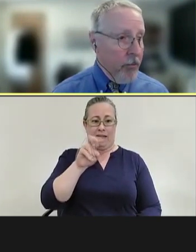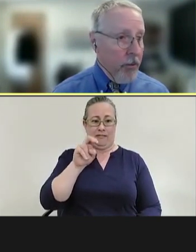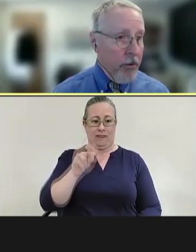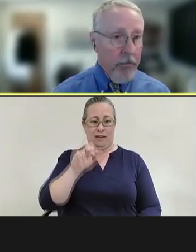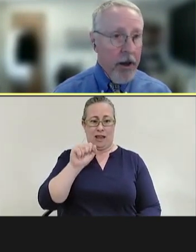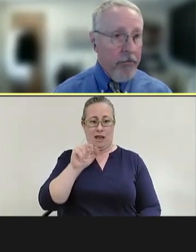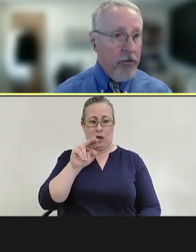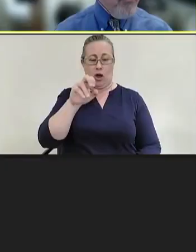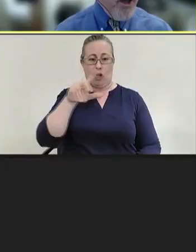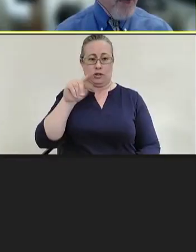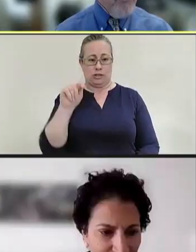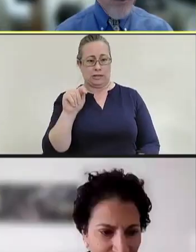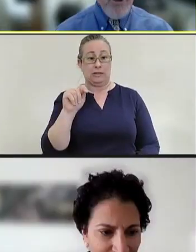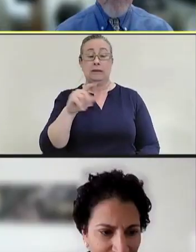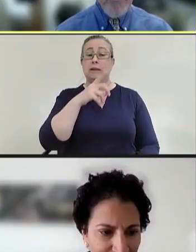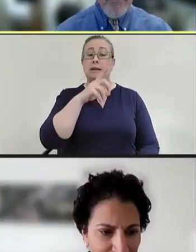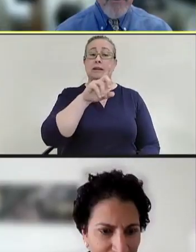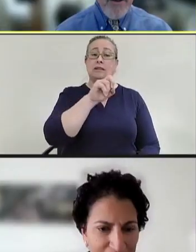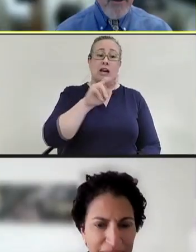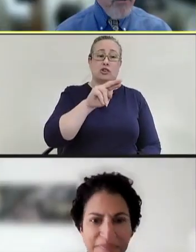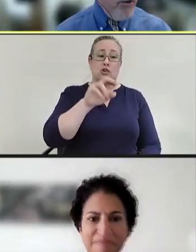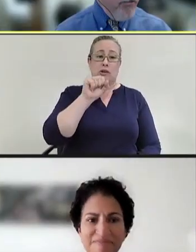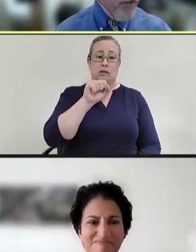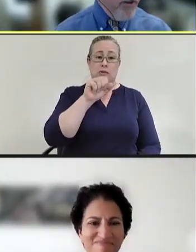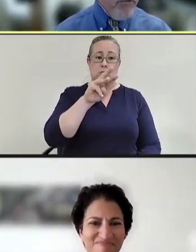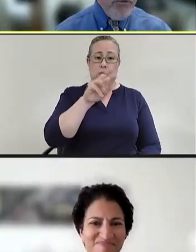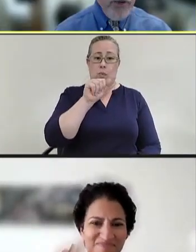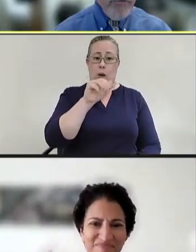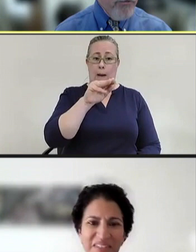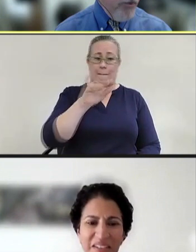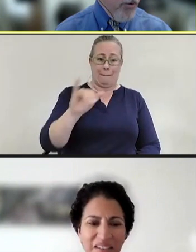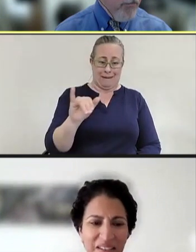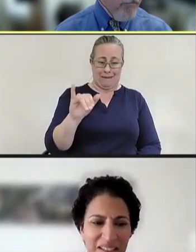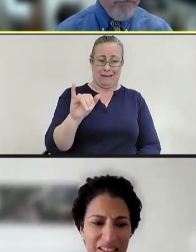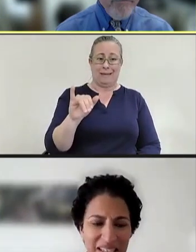we will have your slides up. I see your face. You have the floor.